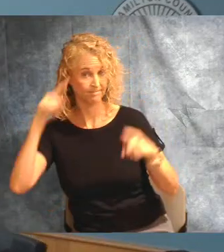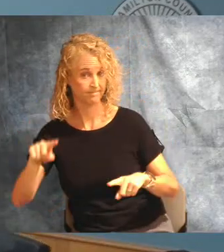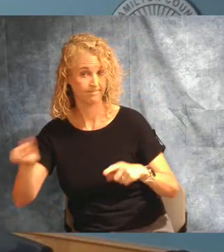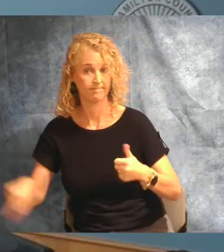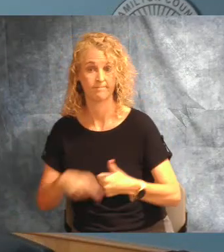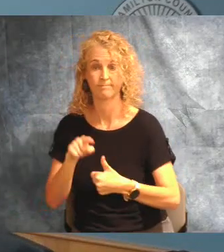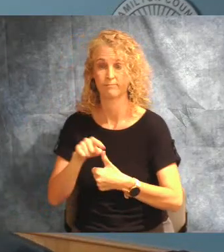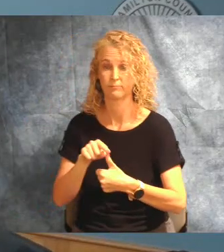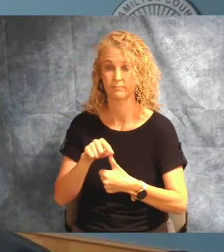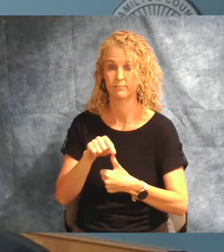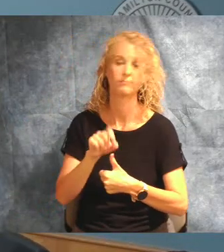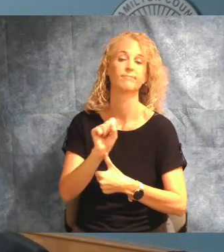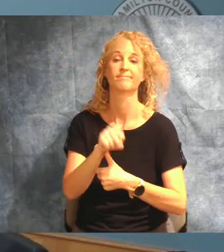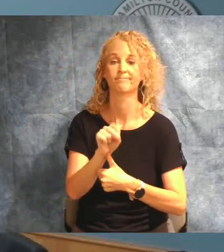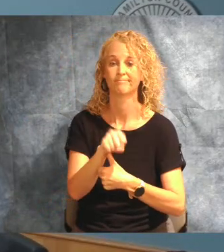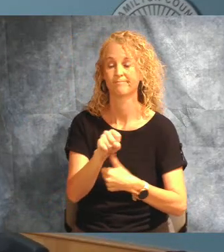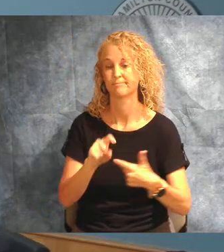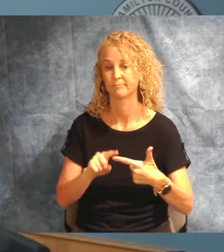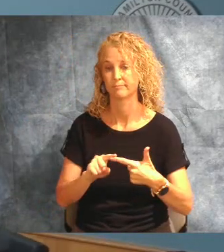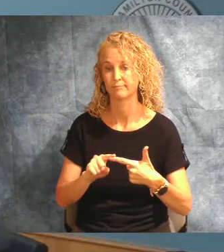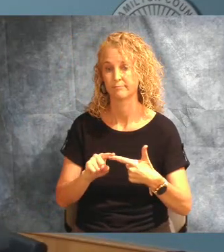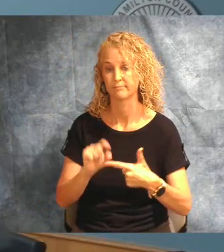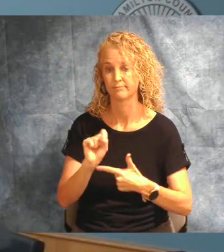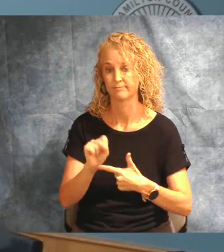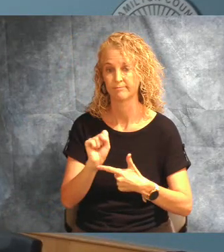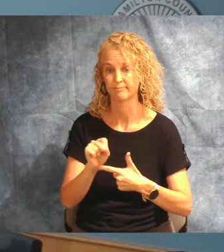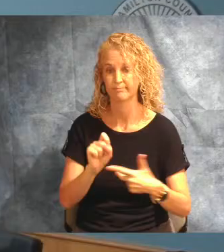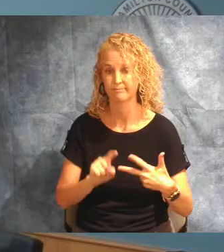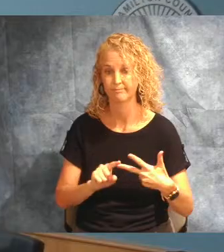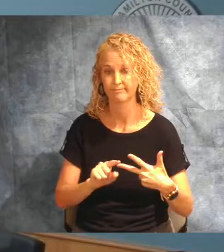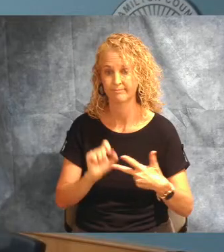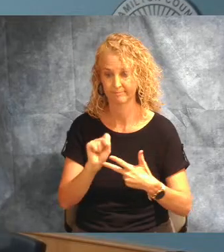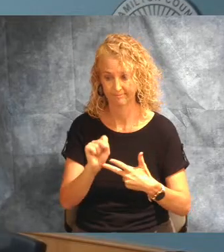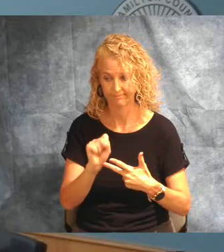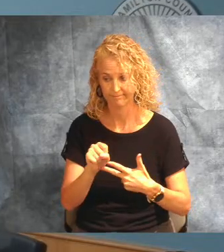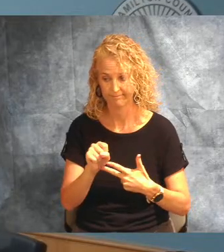Commissioner Summerow Dumas. Yes. Commissioner Reece. Yes. Commissioner Driehaus. Yes. Thank you.